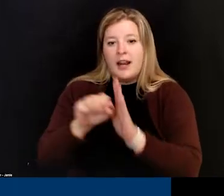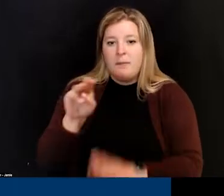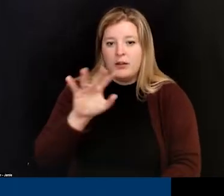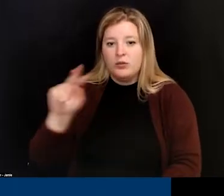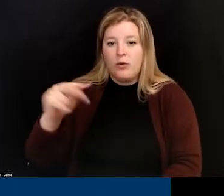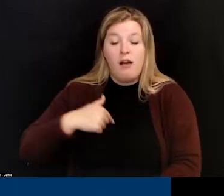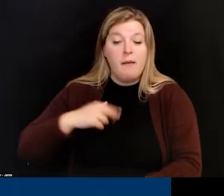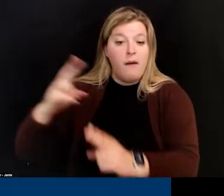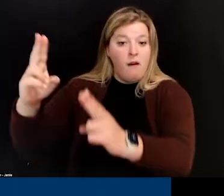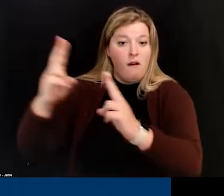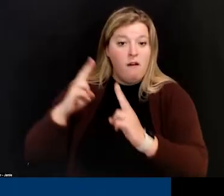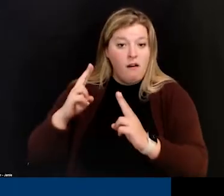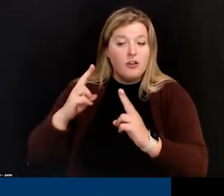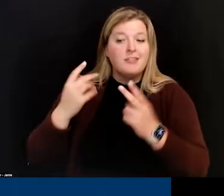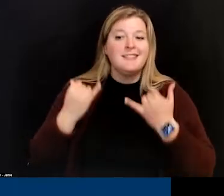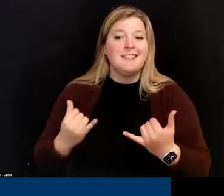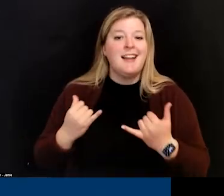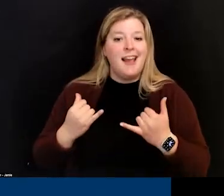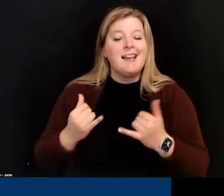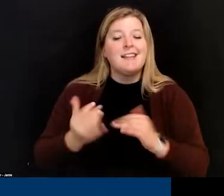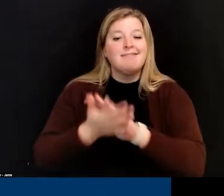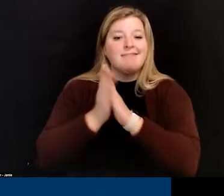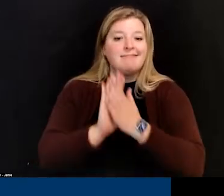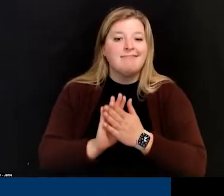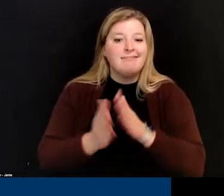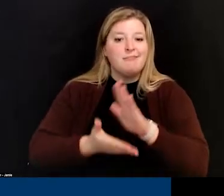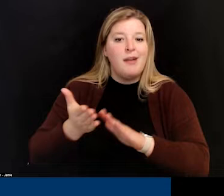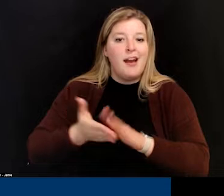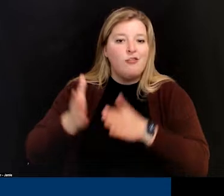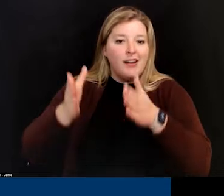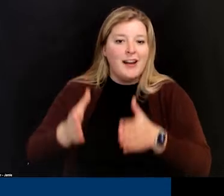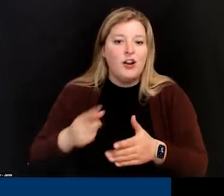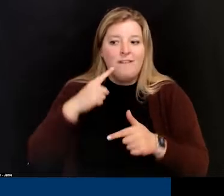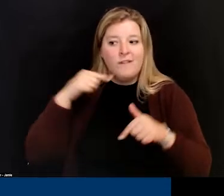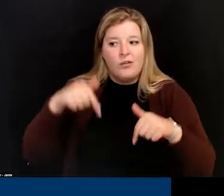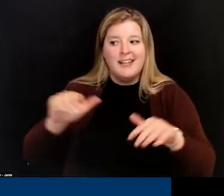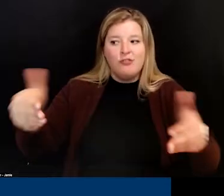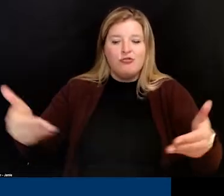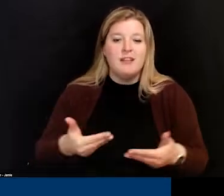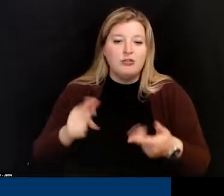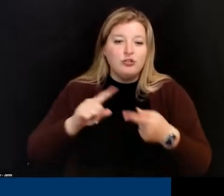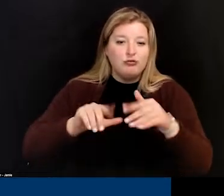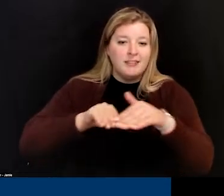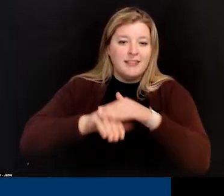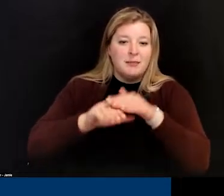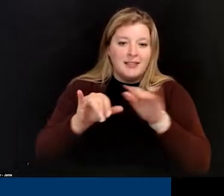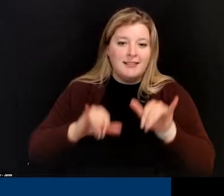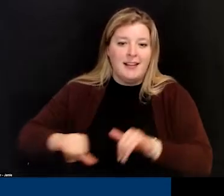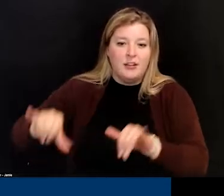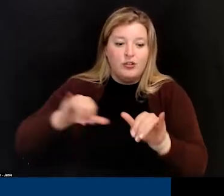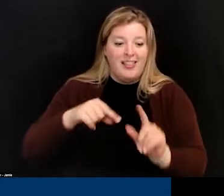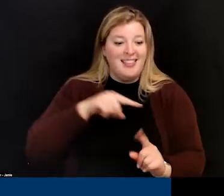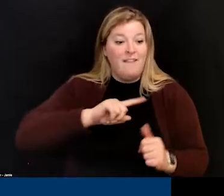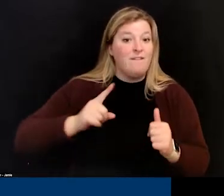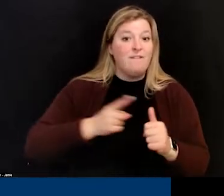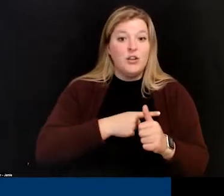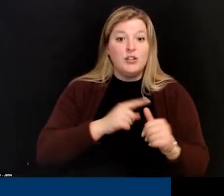I have the honor of serving as a moderator for this session, Introduction to Accessibility Standards, the first session in our celebration